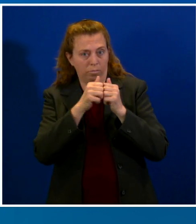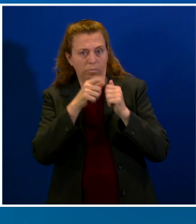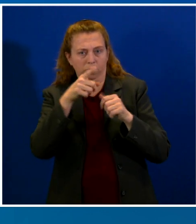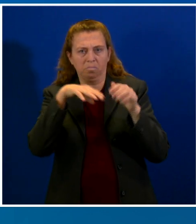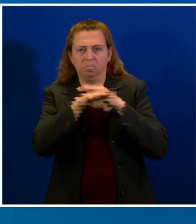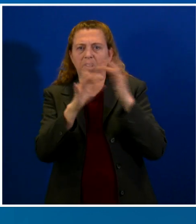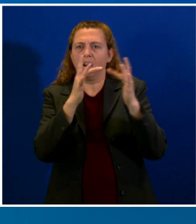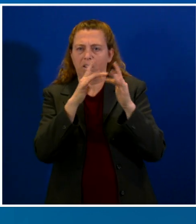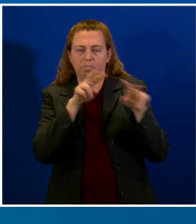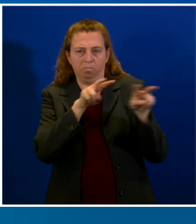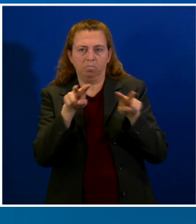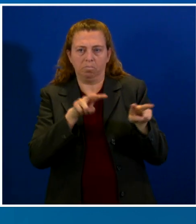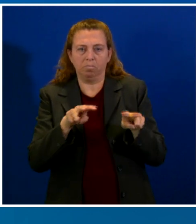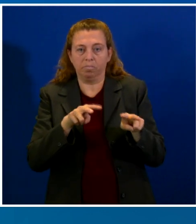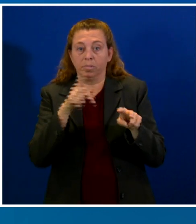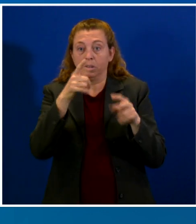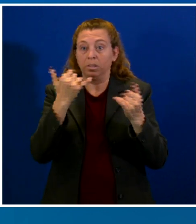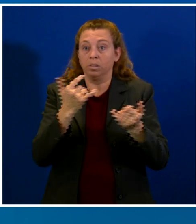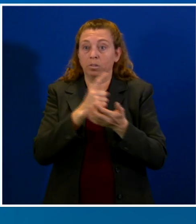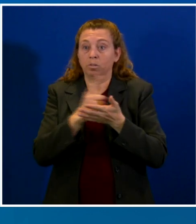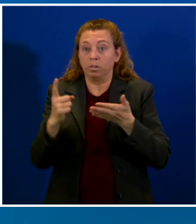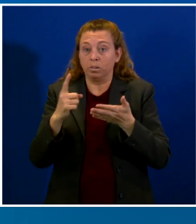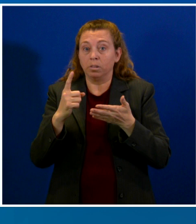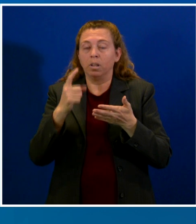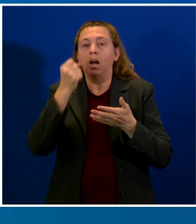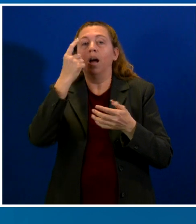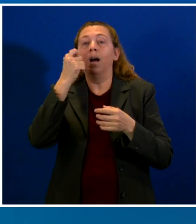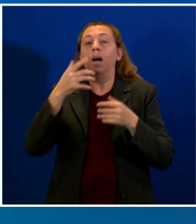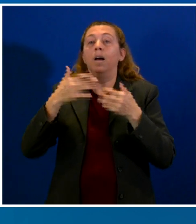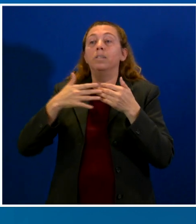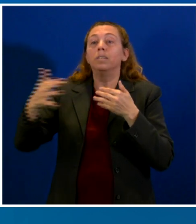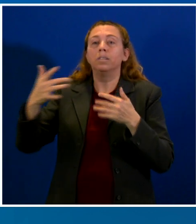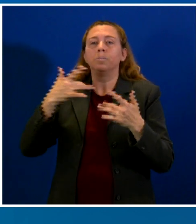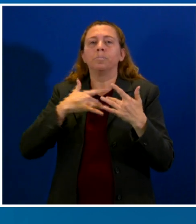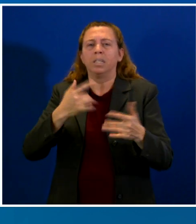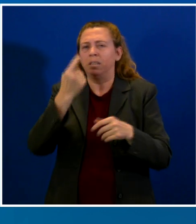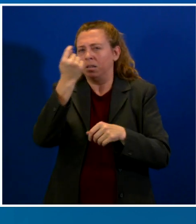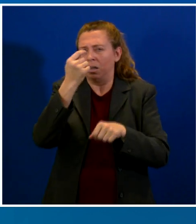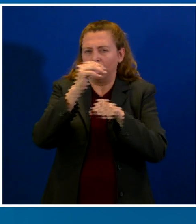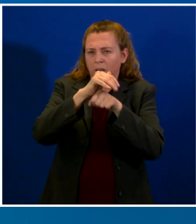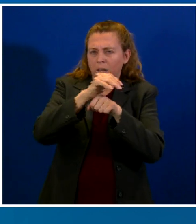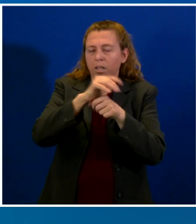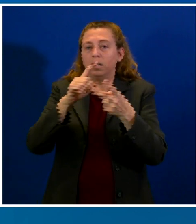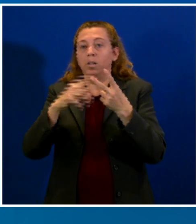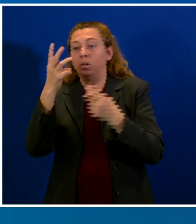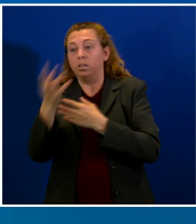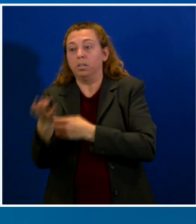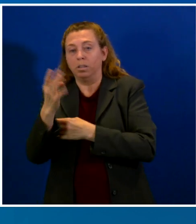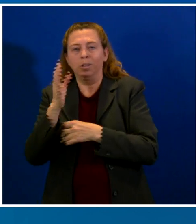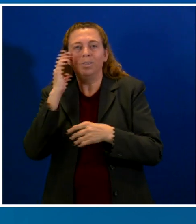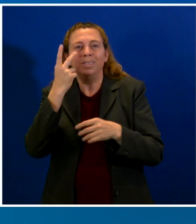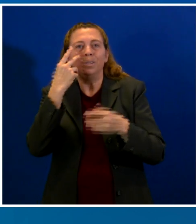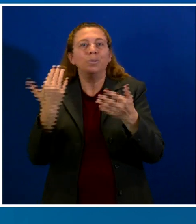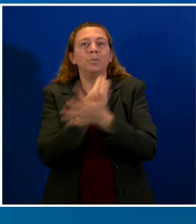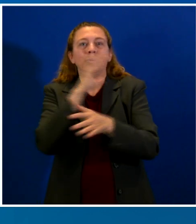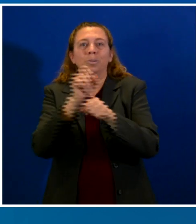and typically open Tuesday evenings or Wednesday mornings for new appointment availability each week.